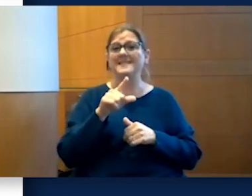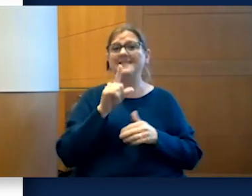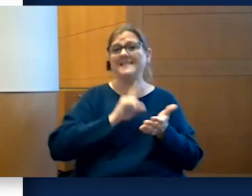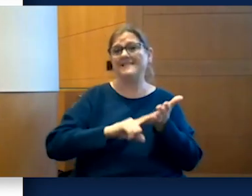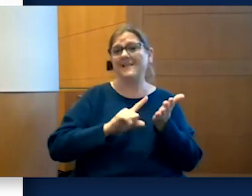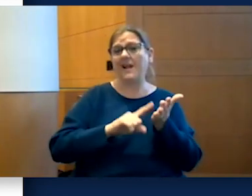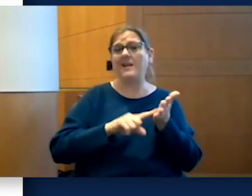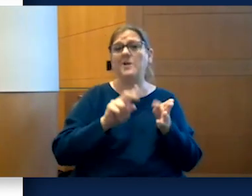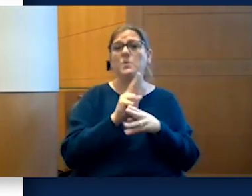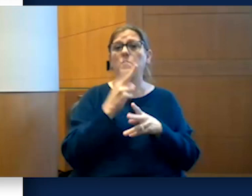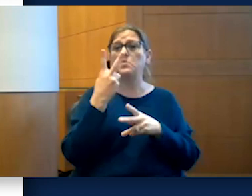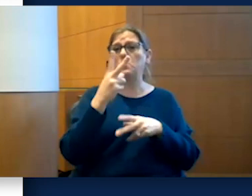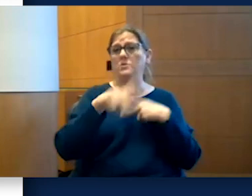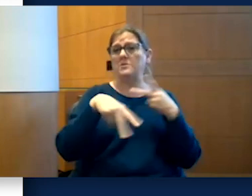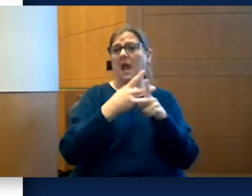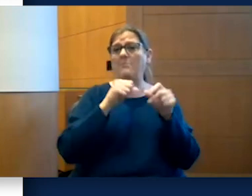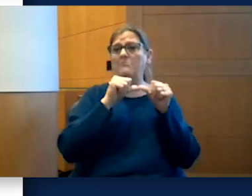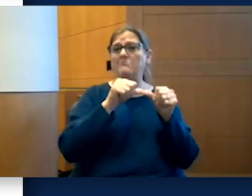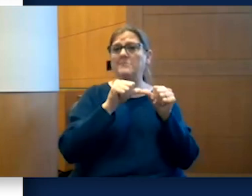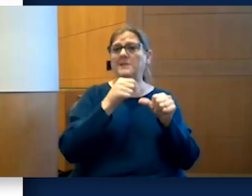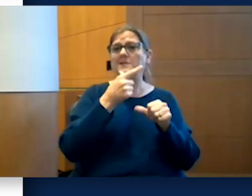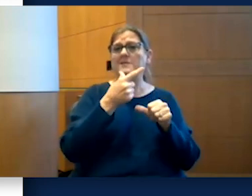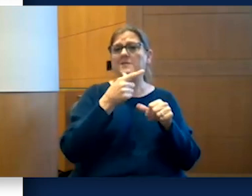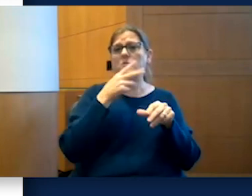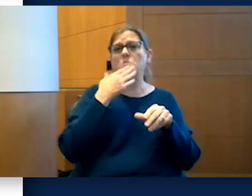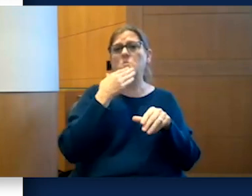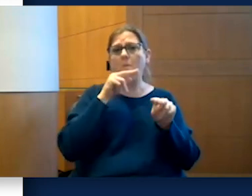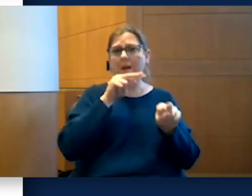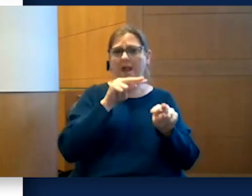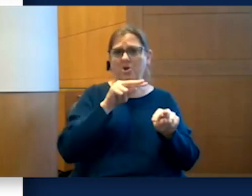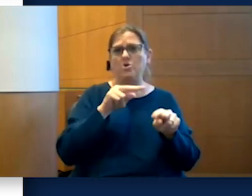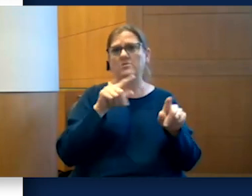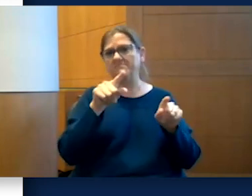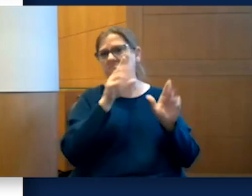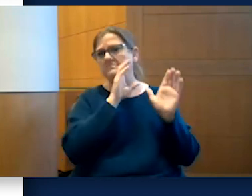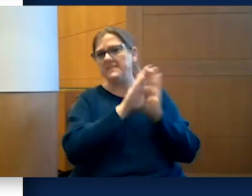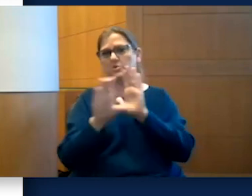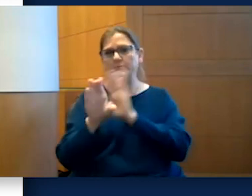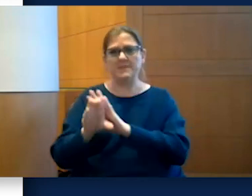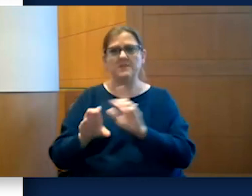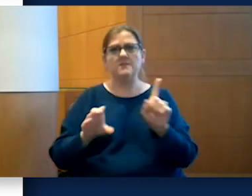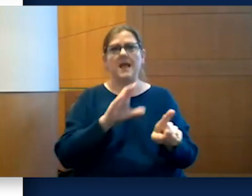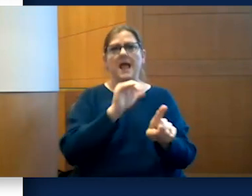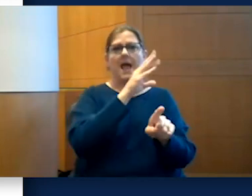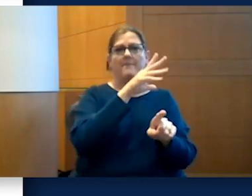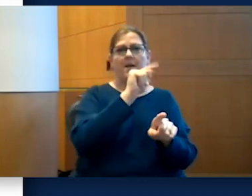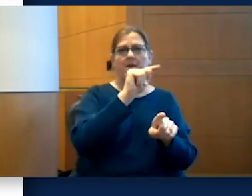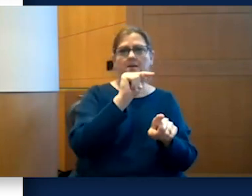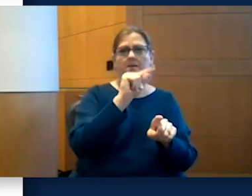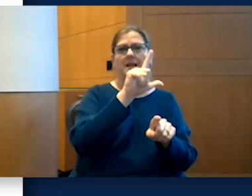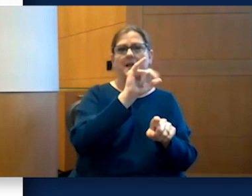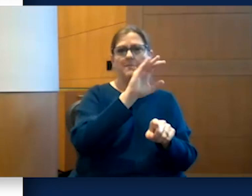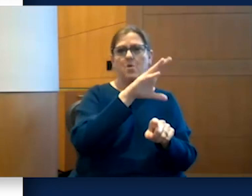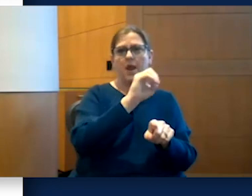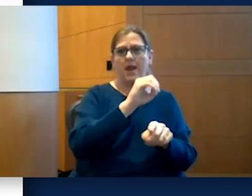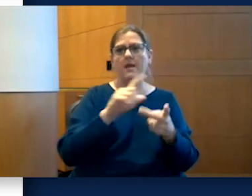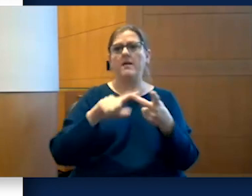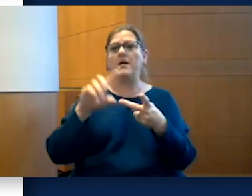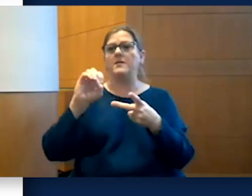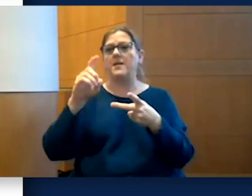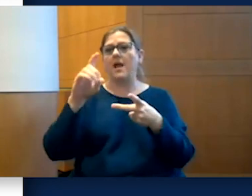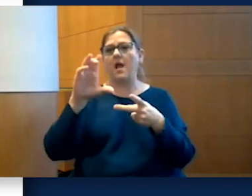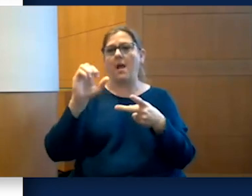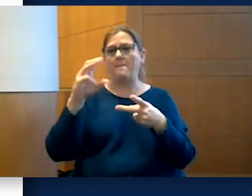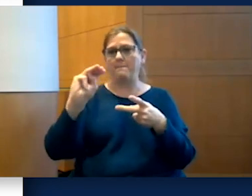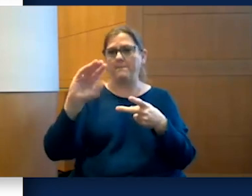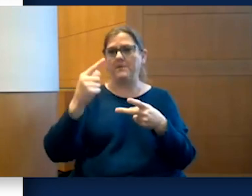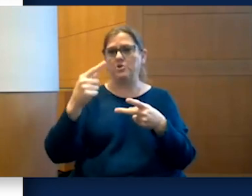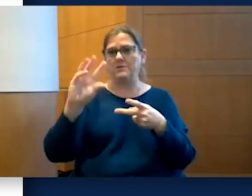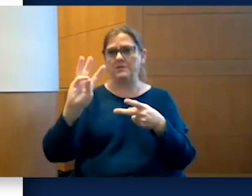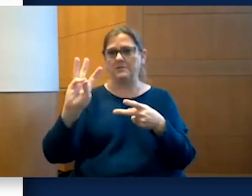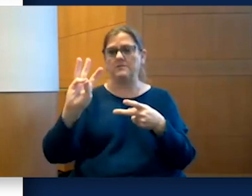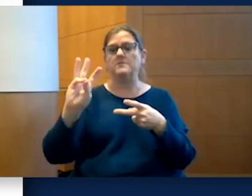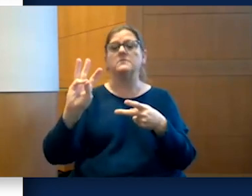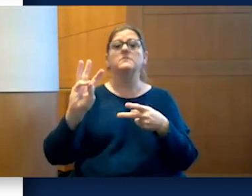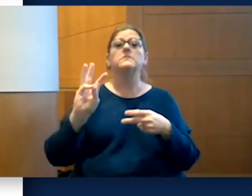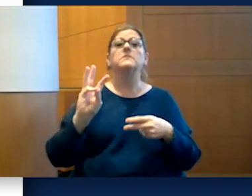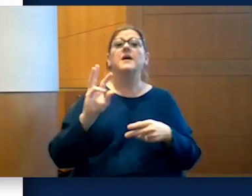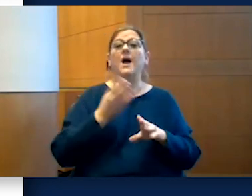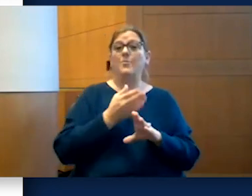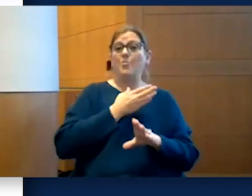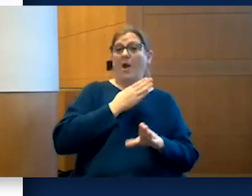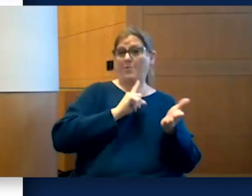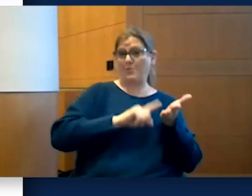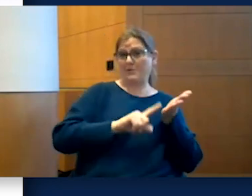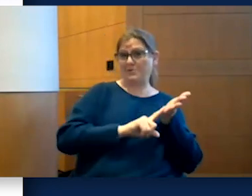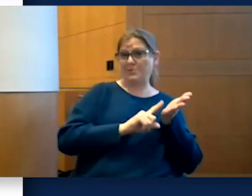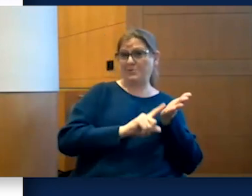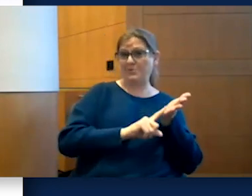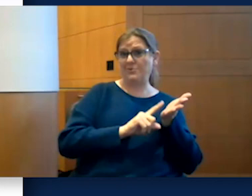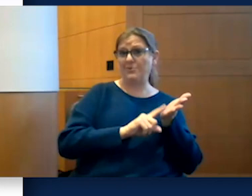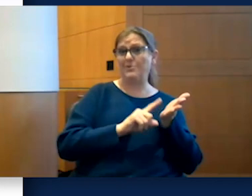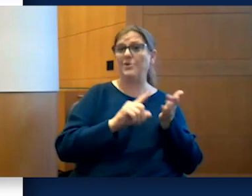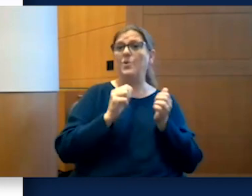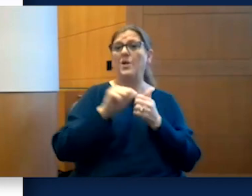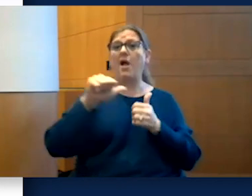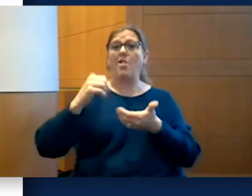So, this study used two types of continuous glucose monitors which are up on the screen here. We used the Abbott Libre and the Dexcom G6. In a collaborative study with Dr. Richardson it showed there was improvement in A1C and weight reduction.